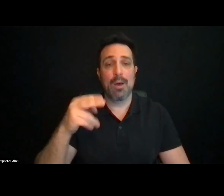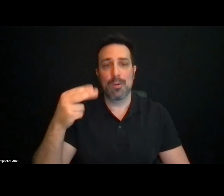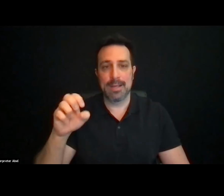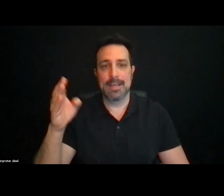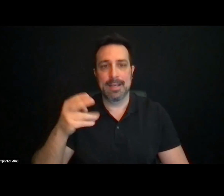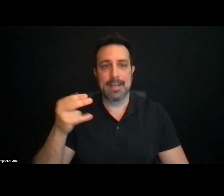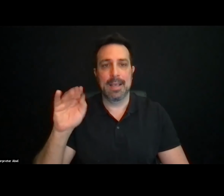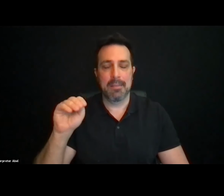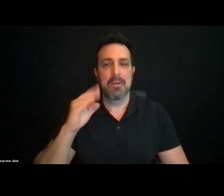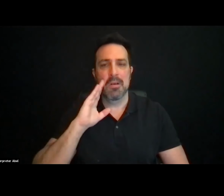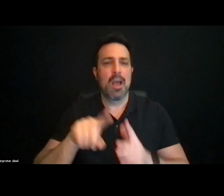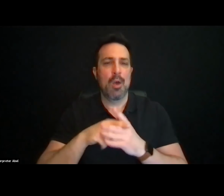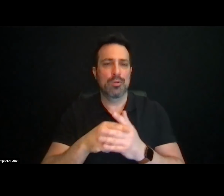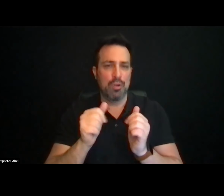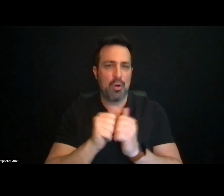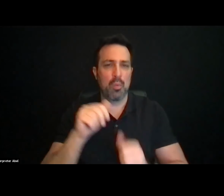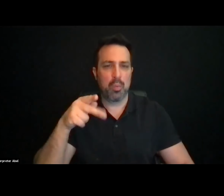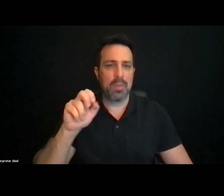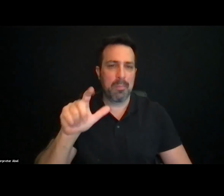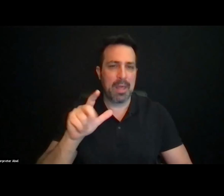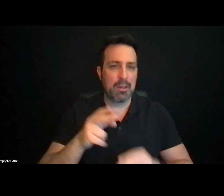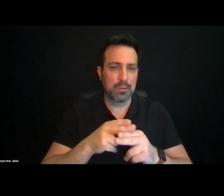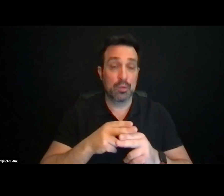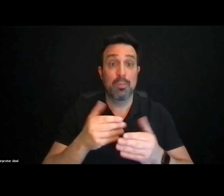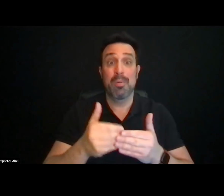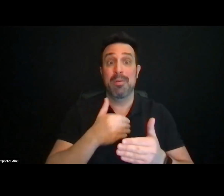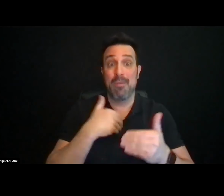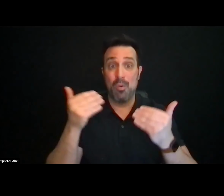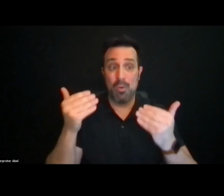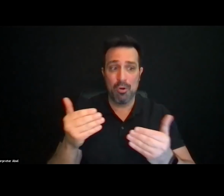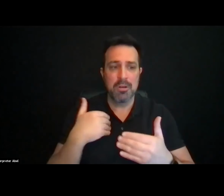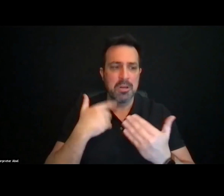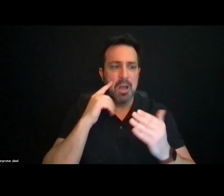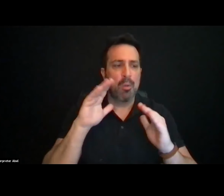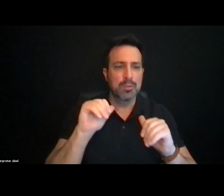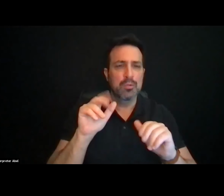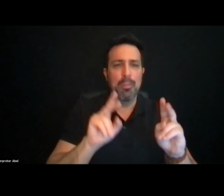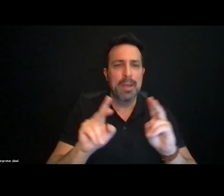Thanks for joining us. I'm the communication strategist at the ACLU of Oregon. My pronouns are